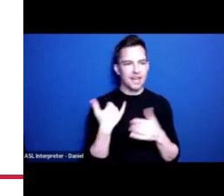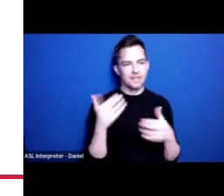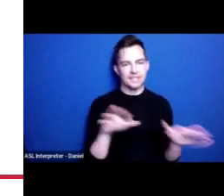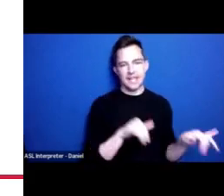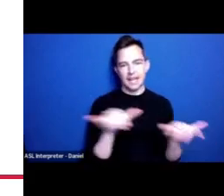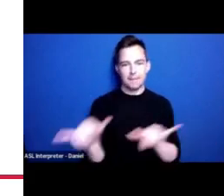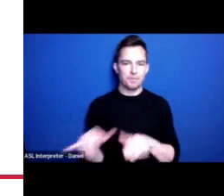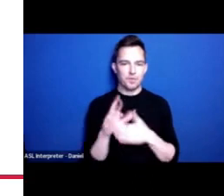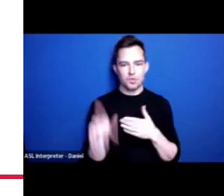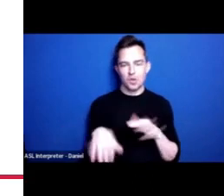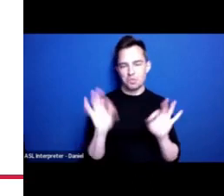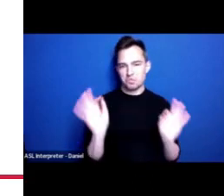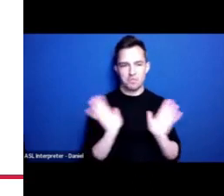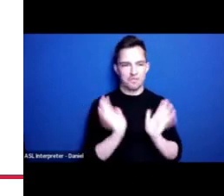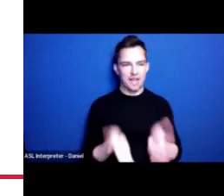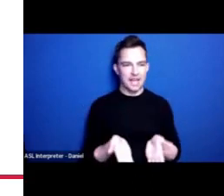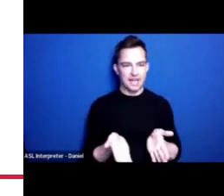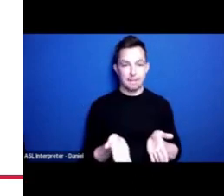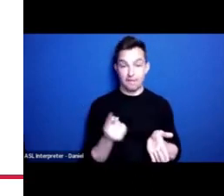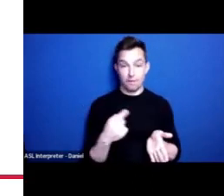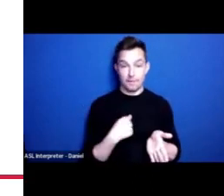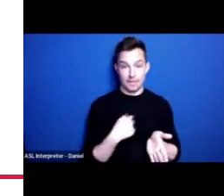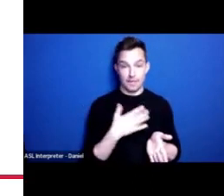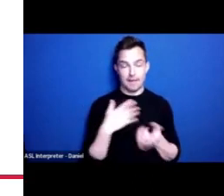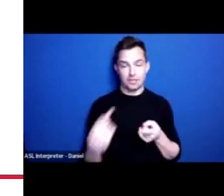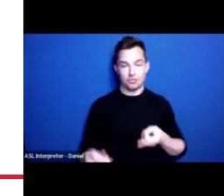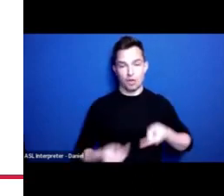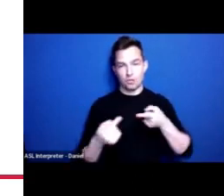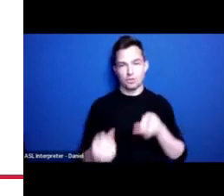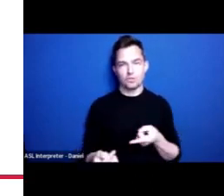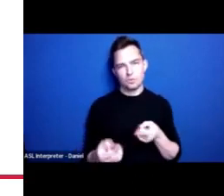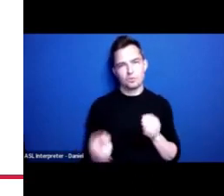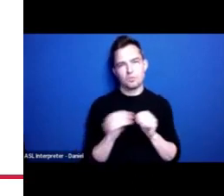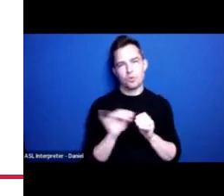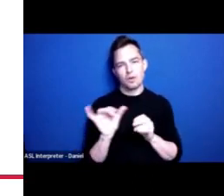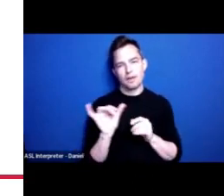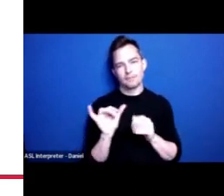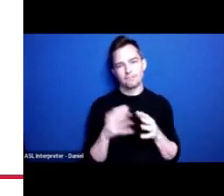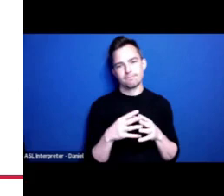So for me, my struggles were more from adjusting to life of